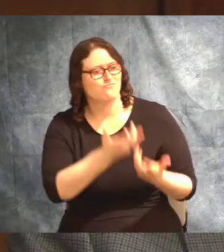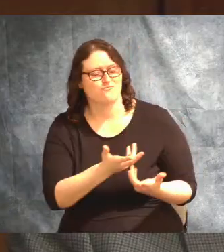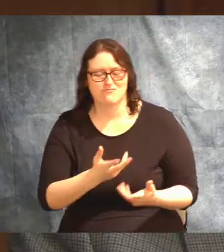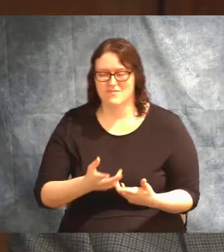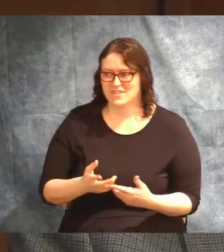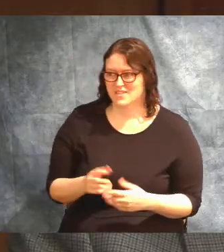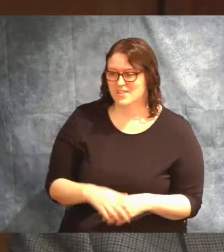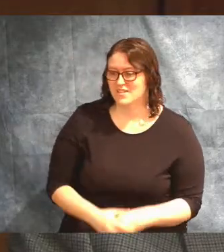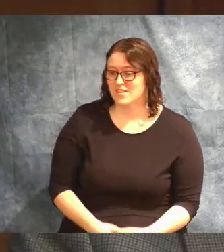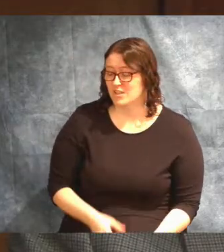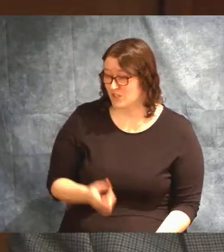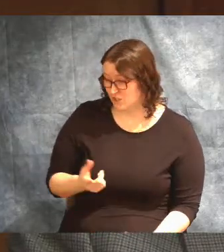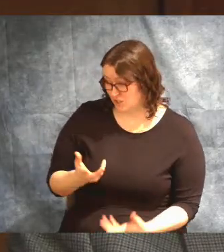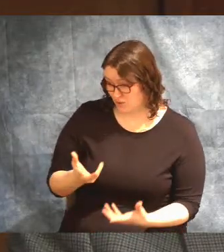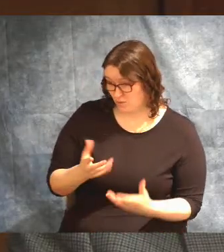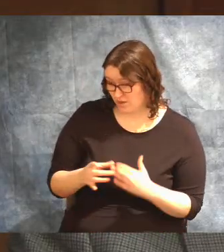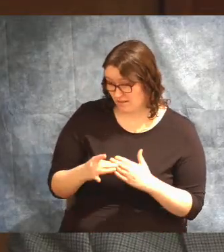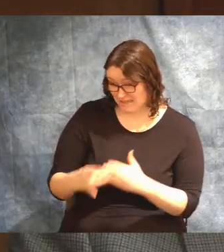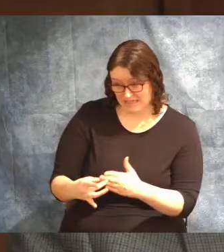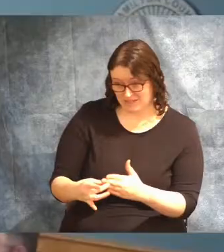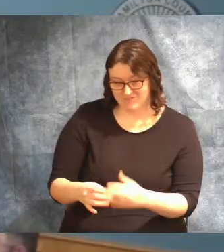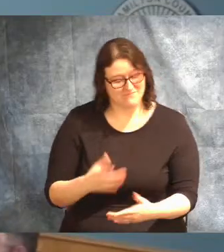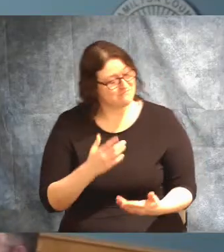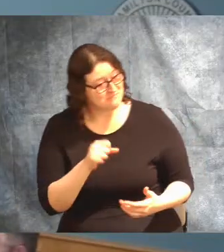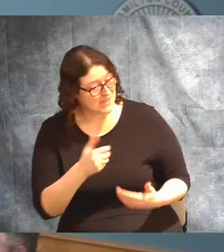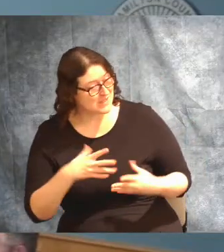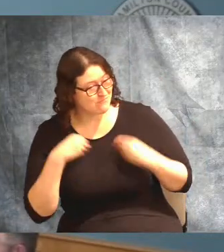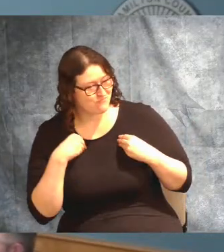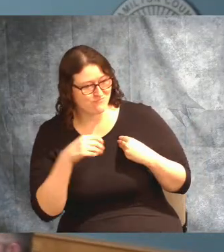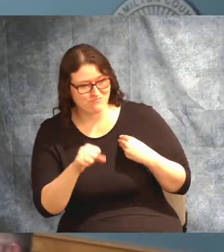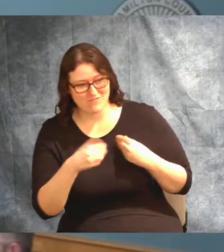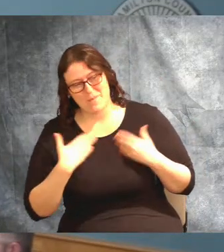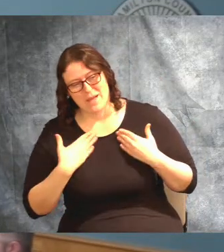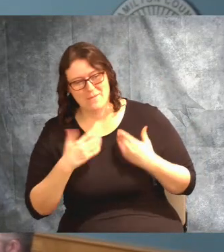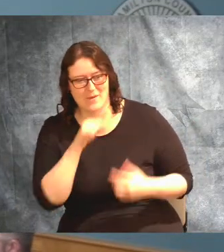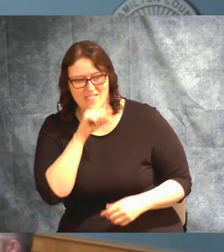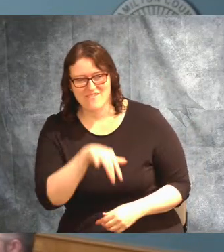Would you would you like to take the lead on be happy to Okay, that'll work. Y, we got plenty